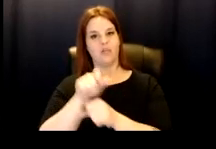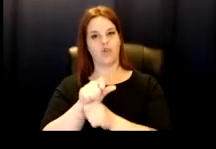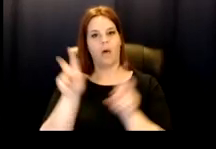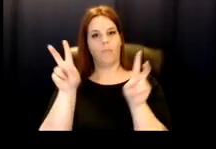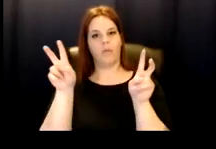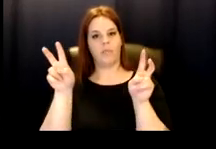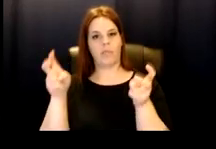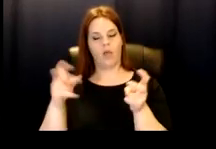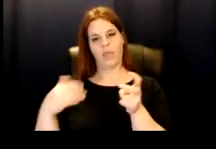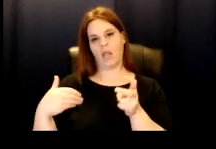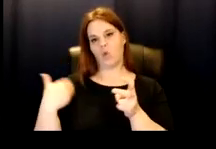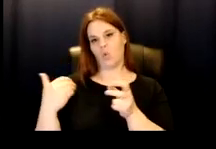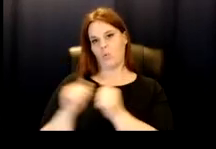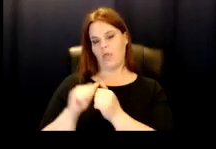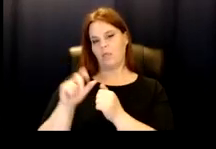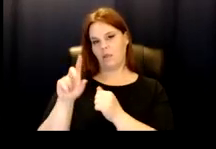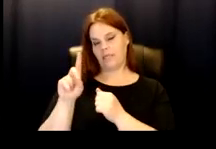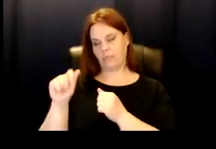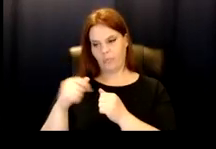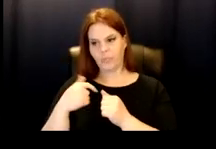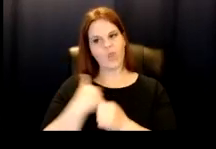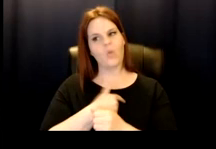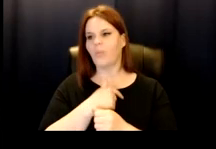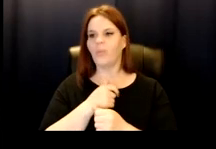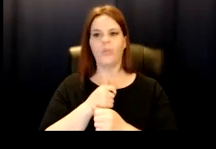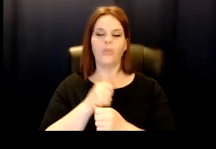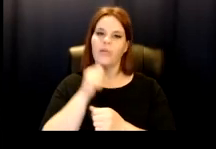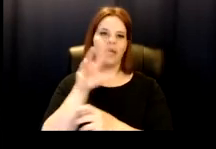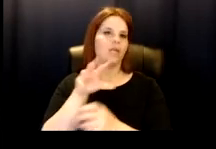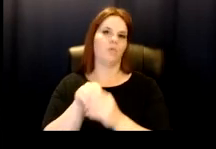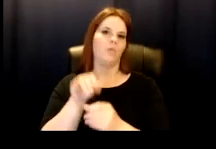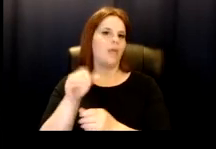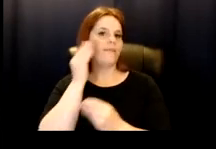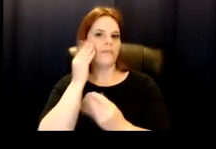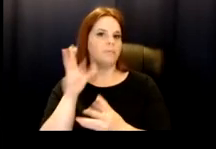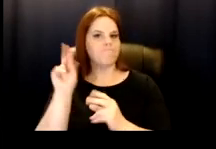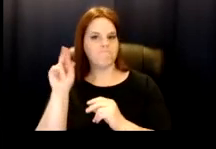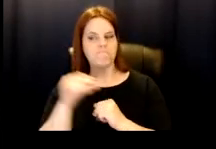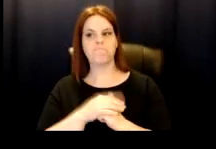youth with disabilities. And we did not include that information. We did ask whether they